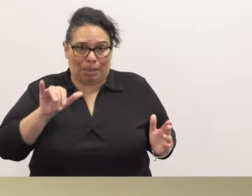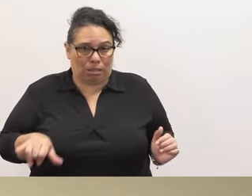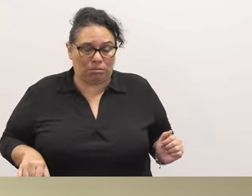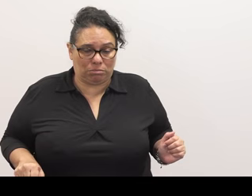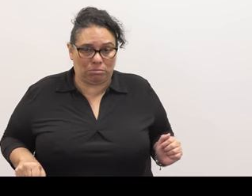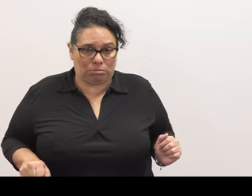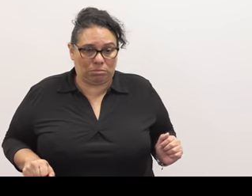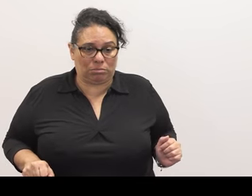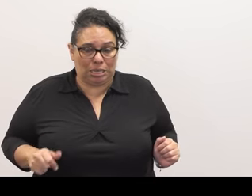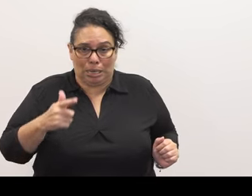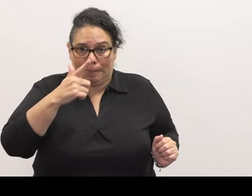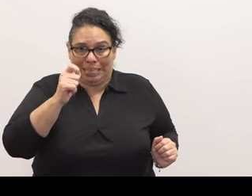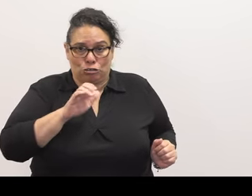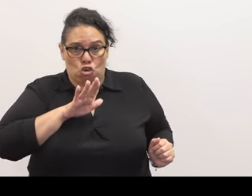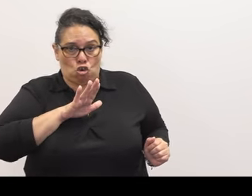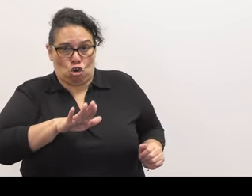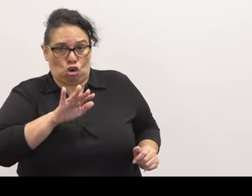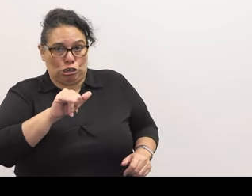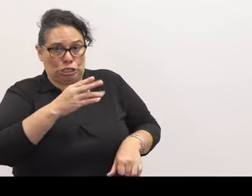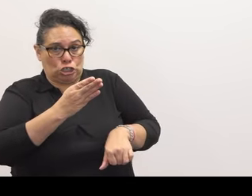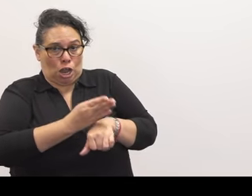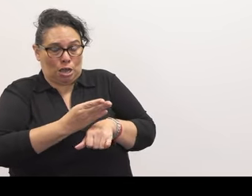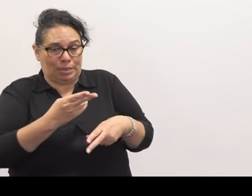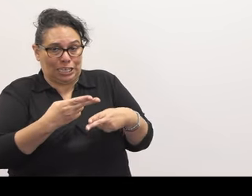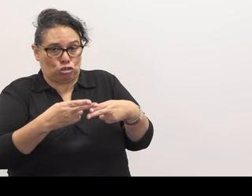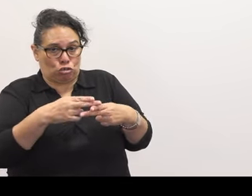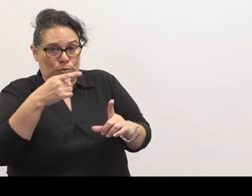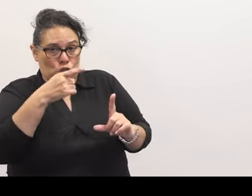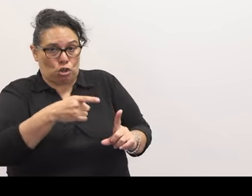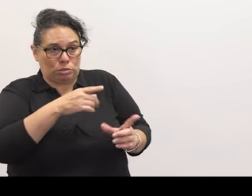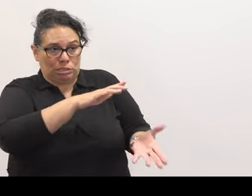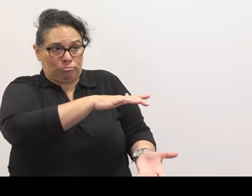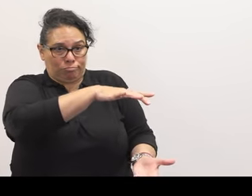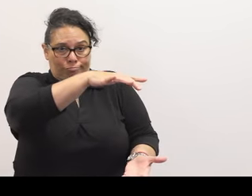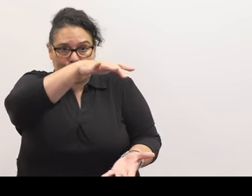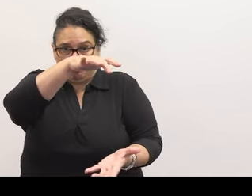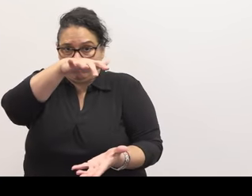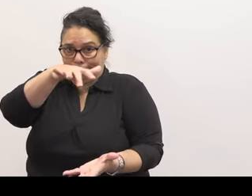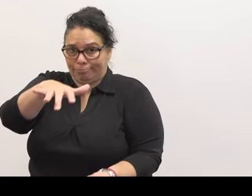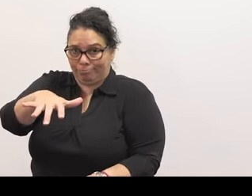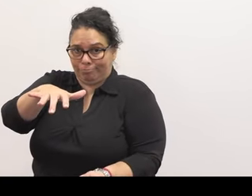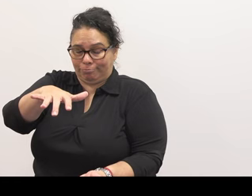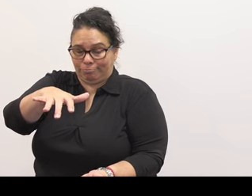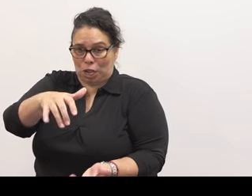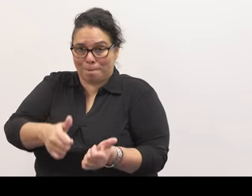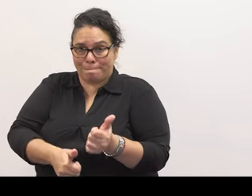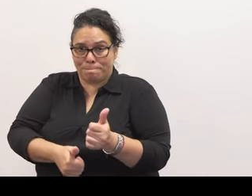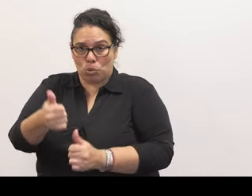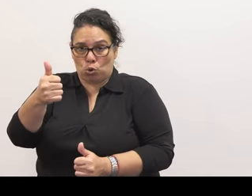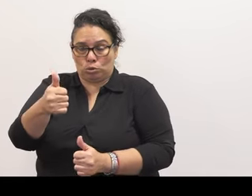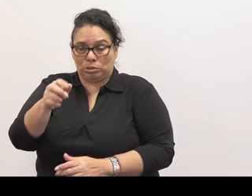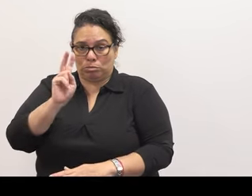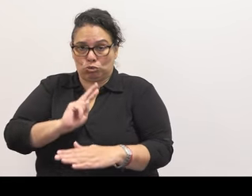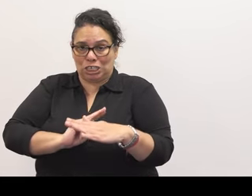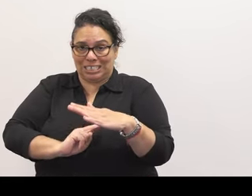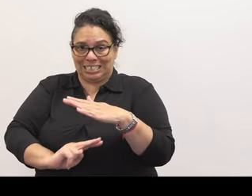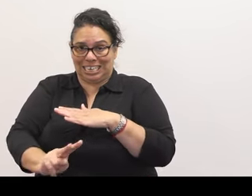because her job with the interim goals is to bring you the most predictive measures that give you a sense of are